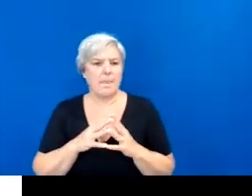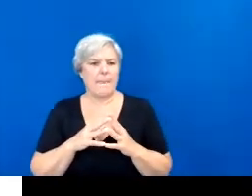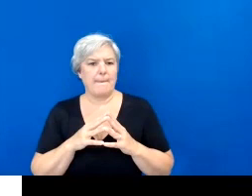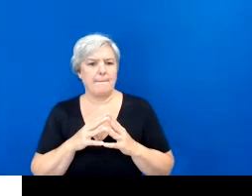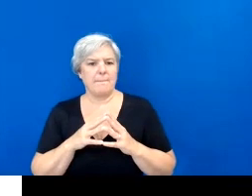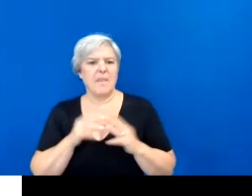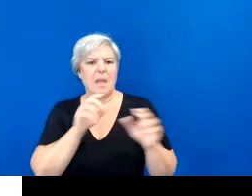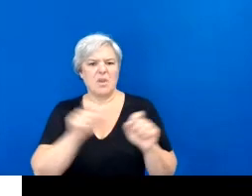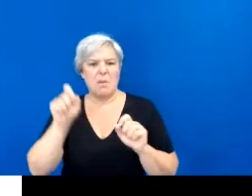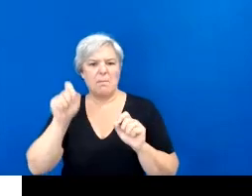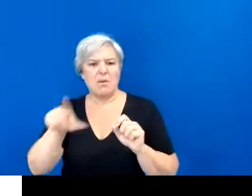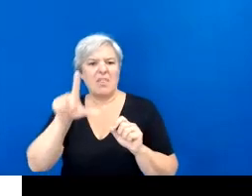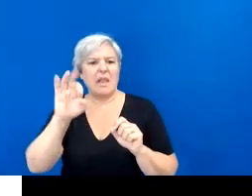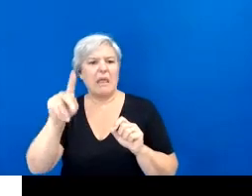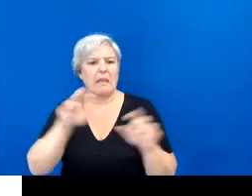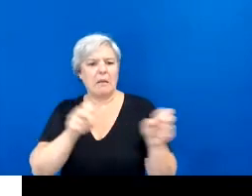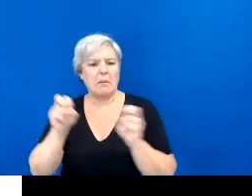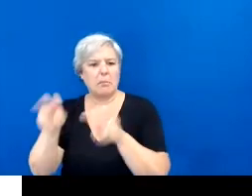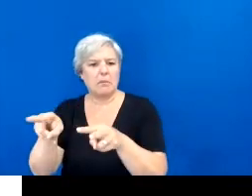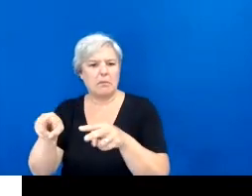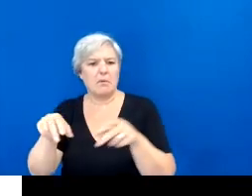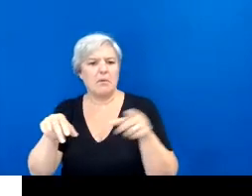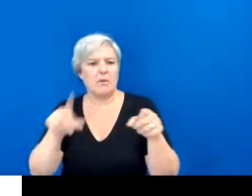for you right now and